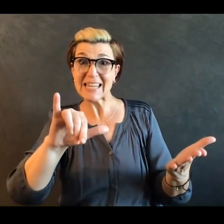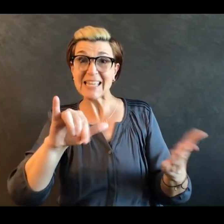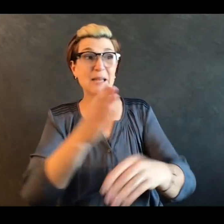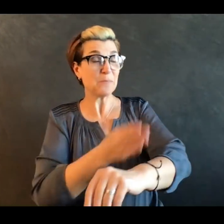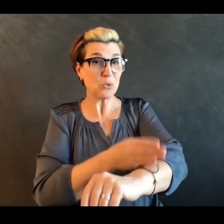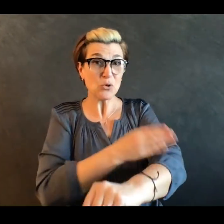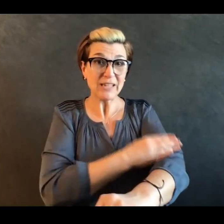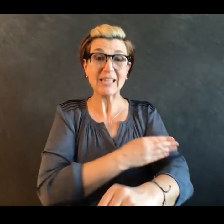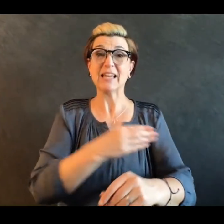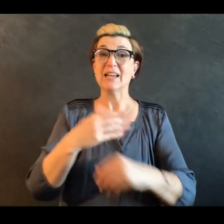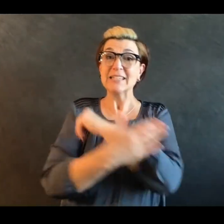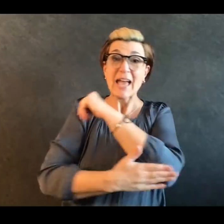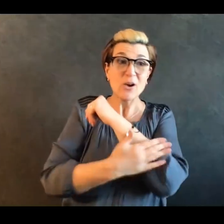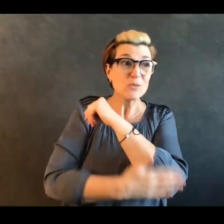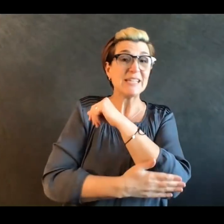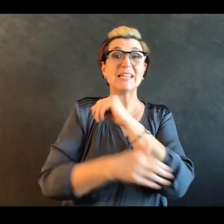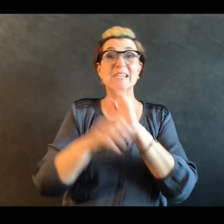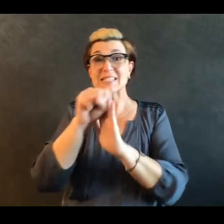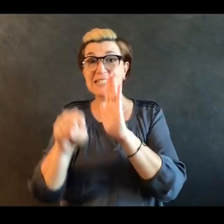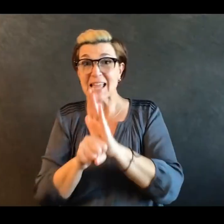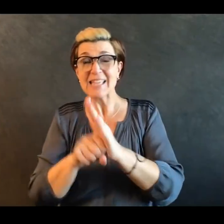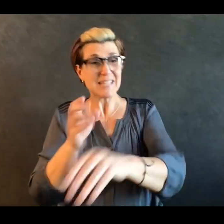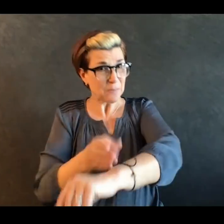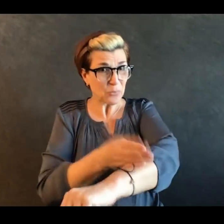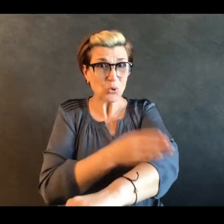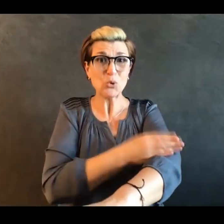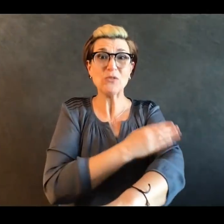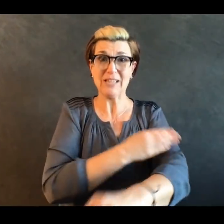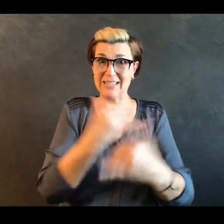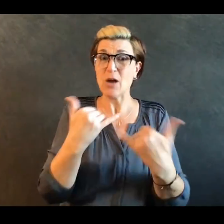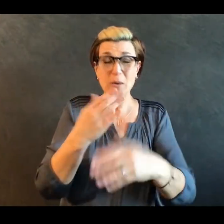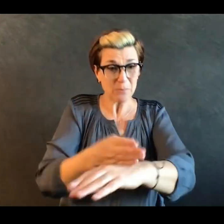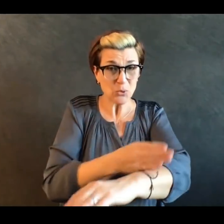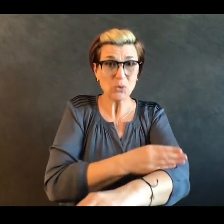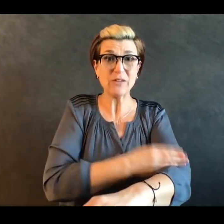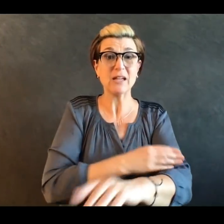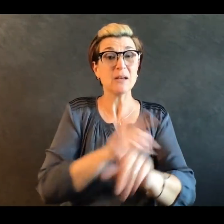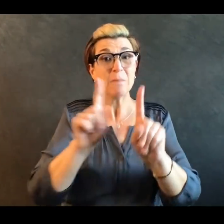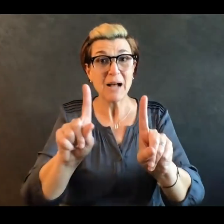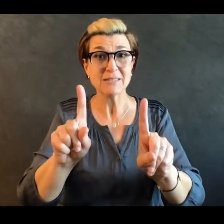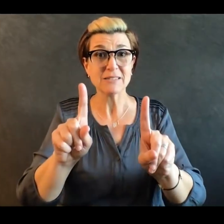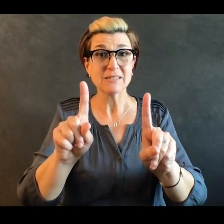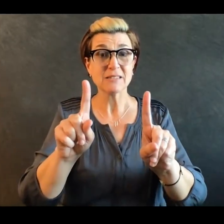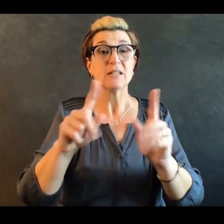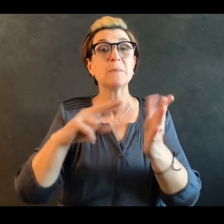counties and as states were improving but that also still requires everyone to